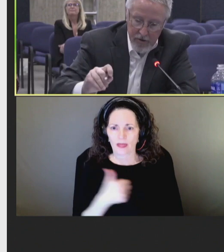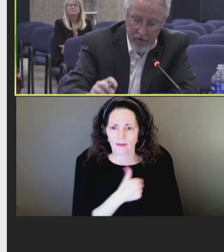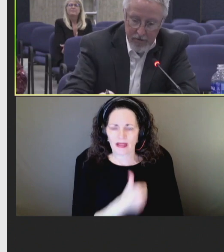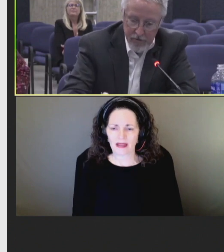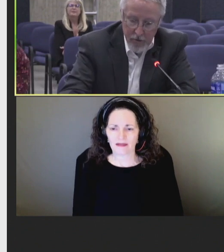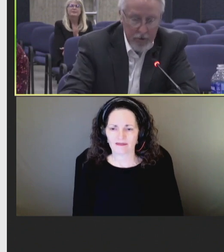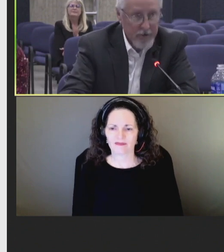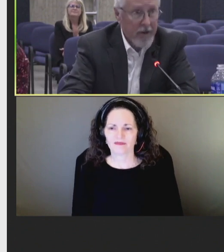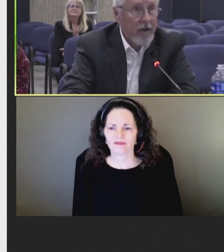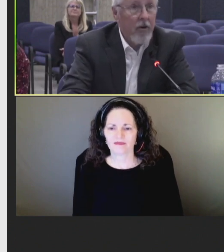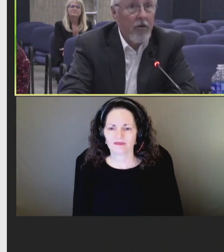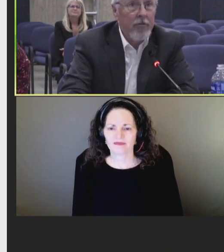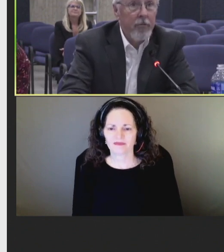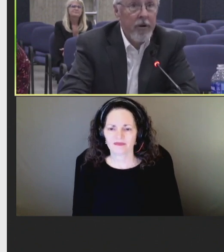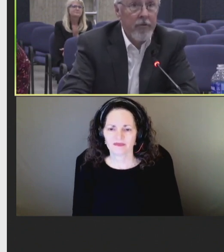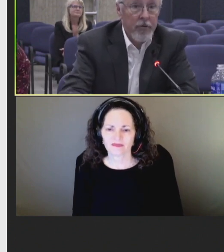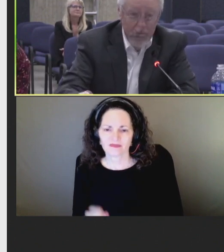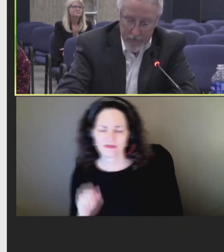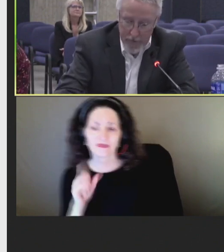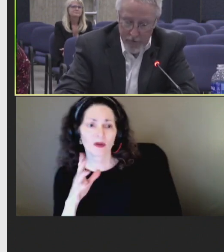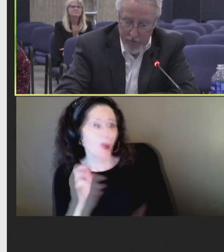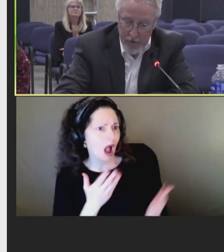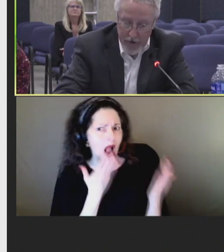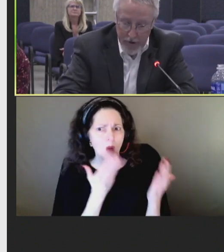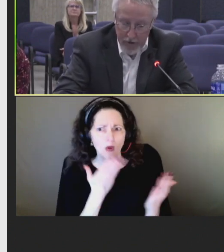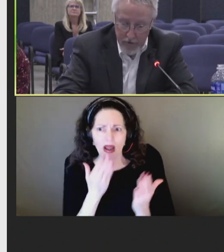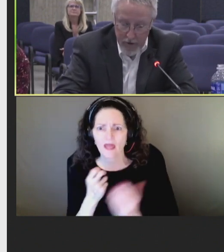Robert Hopkins: So, I want to thank all three of you, the members of our panel,